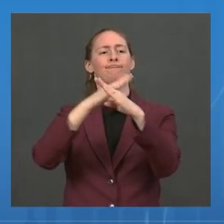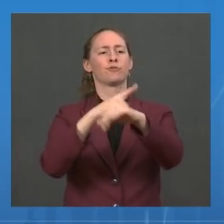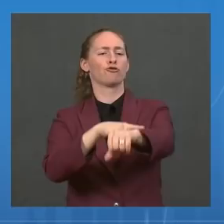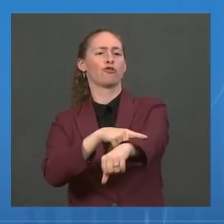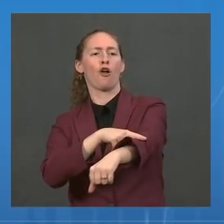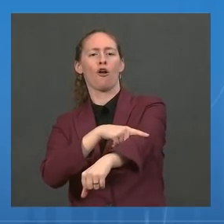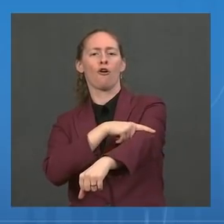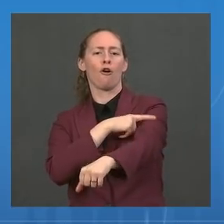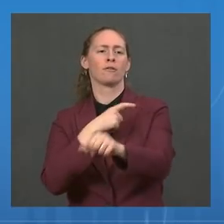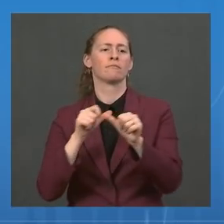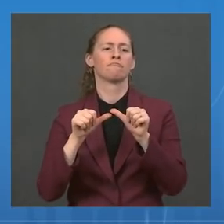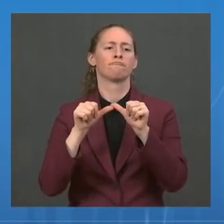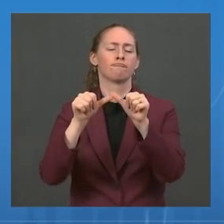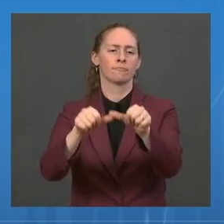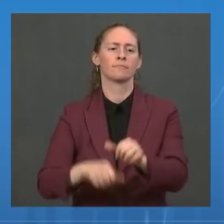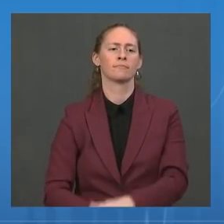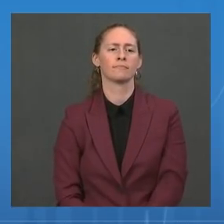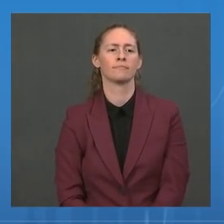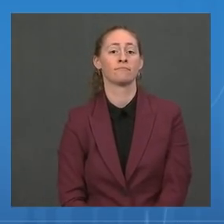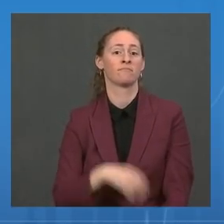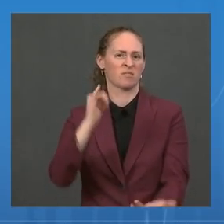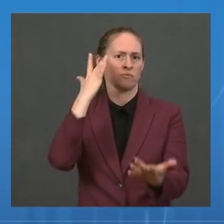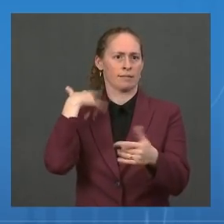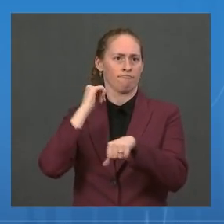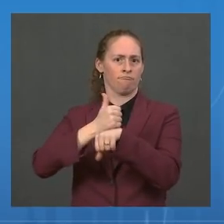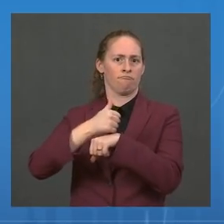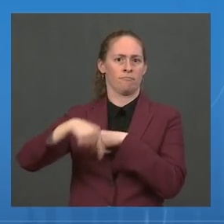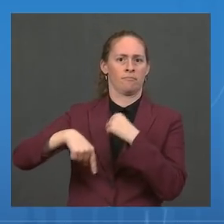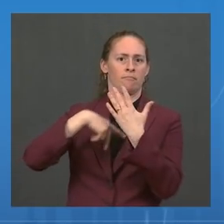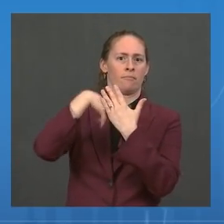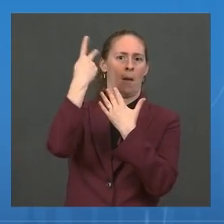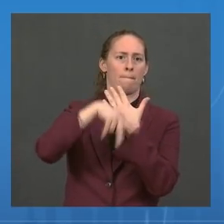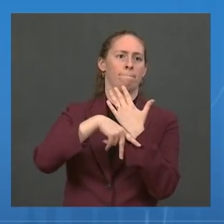is actually going to help us to do that, particularly with our higher-risk populations.